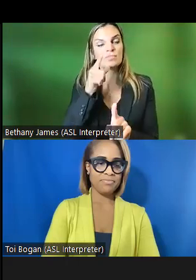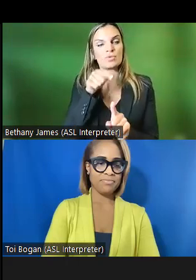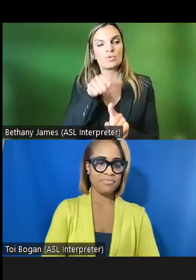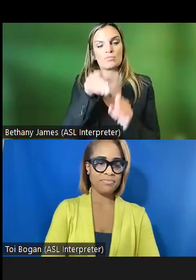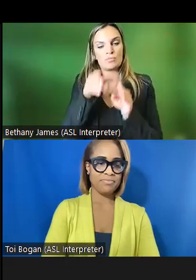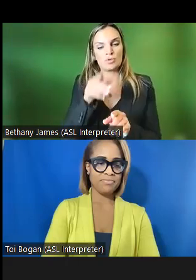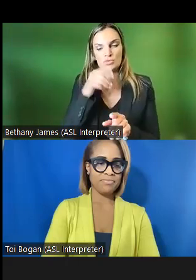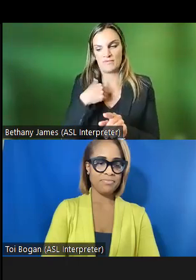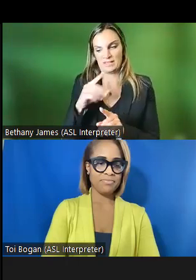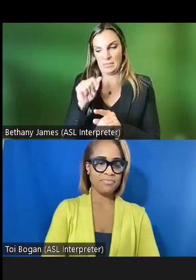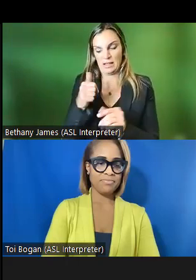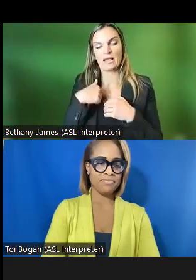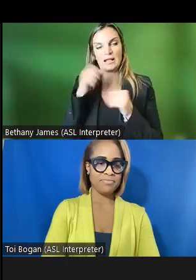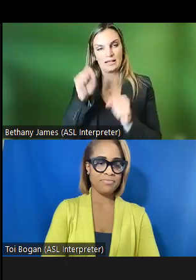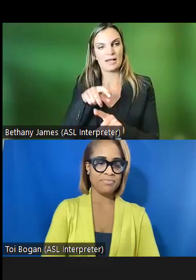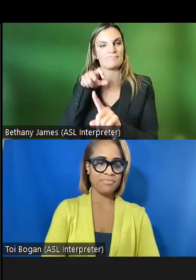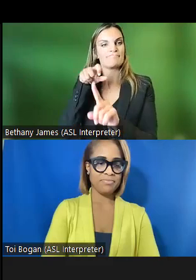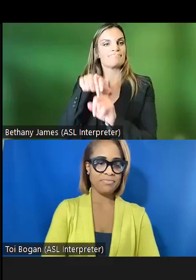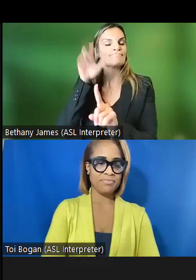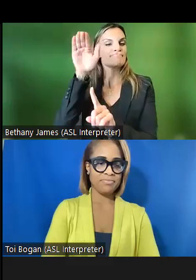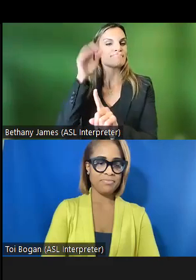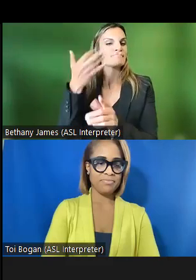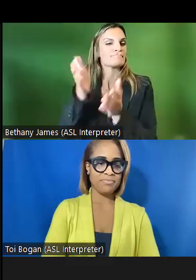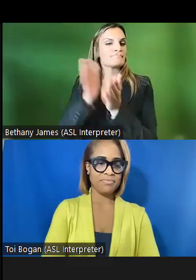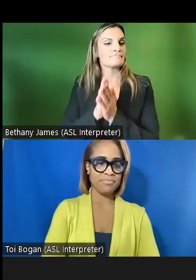Both parties have to engage in the process and act in good faith.